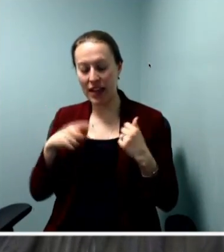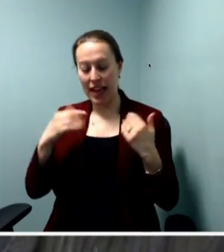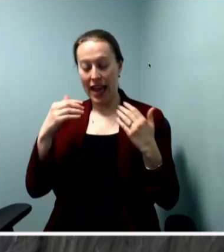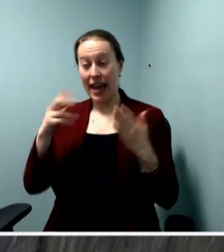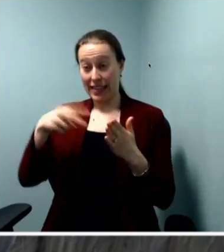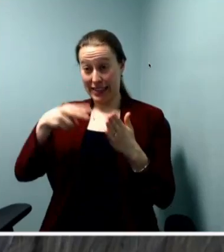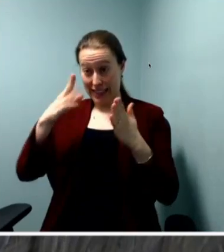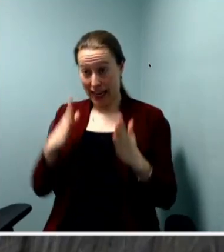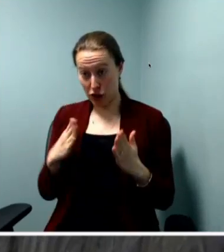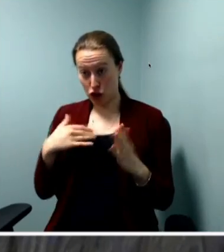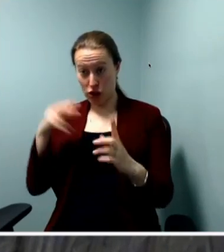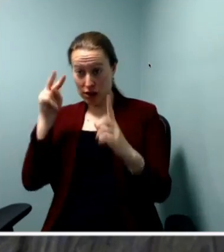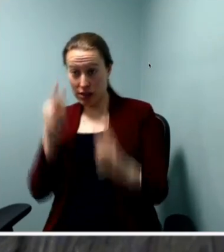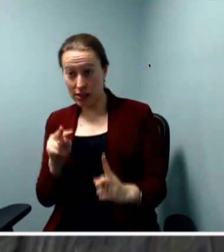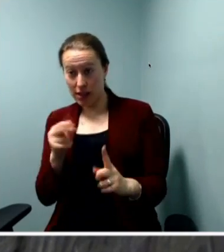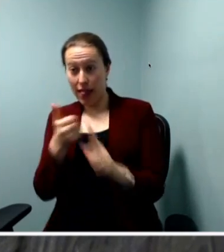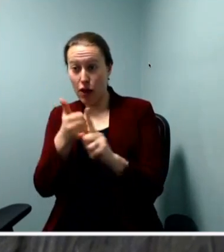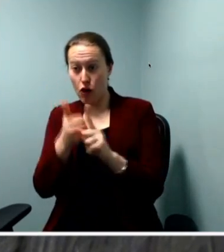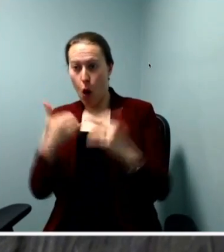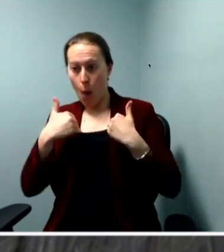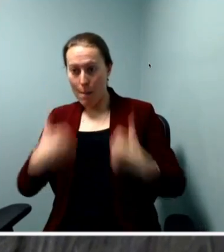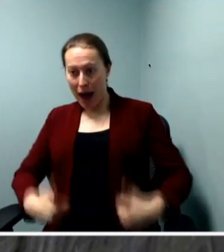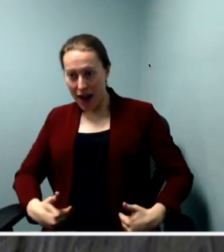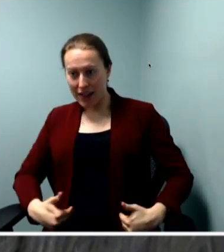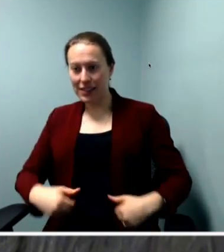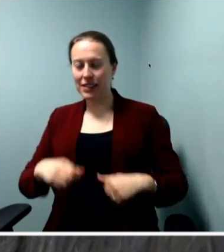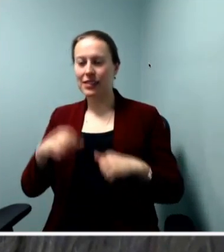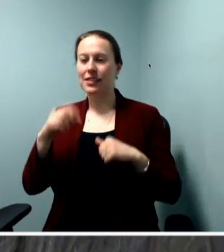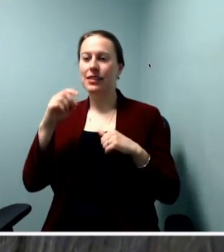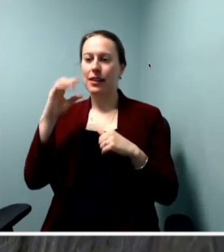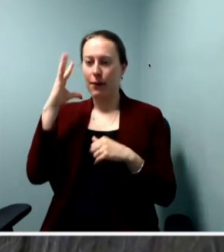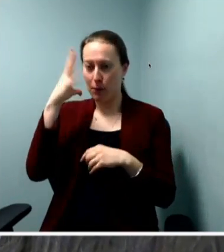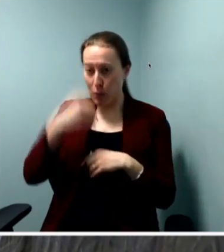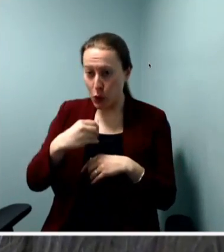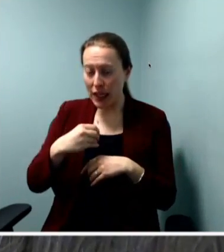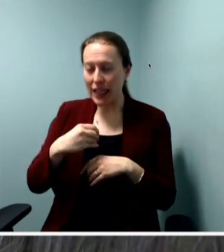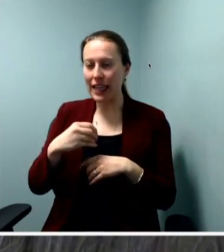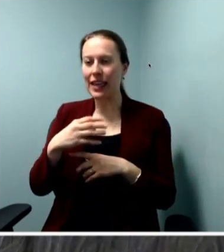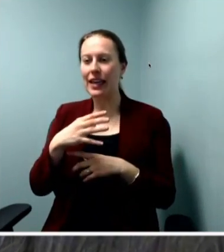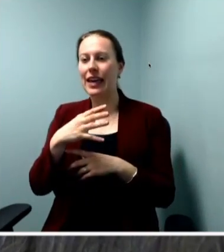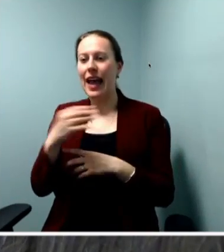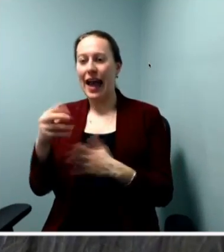of beauty and of dance change when you see people